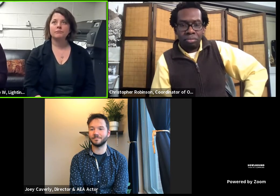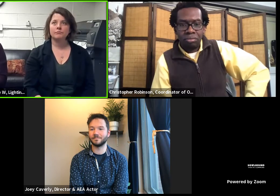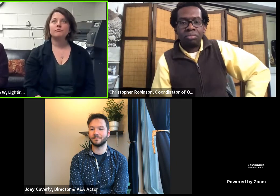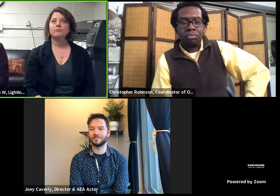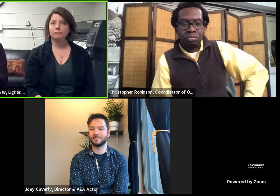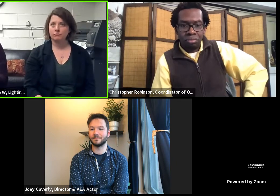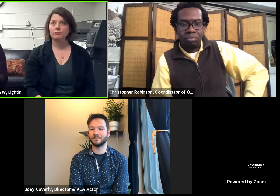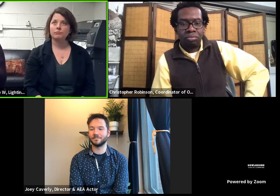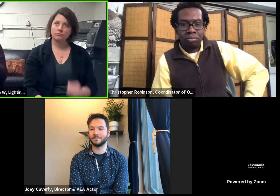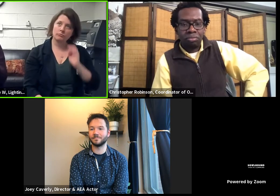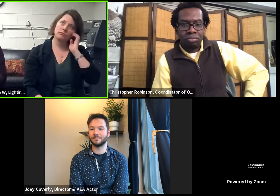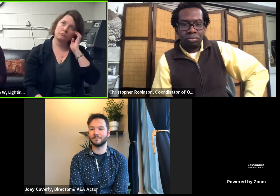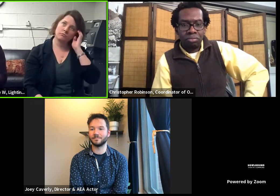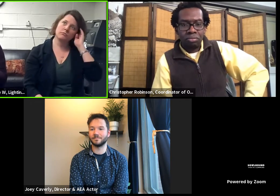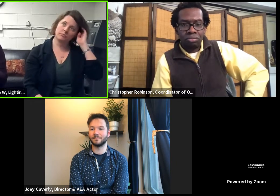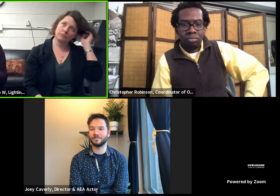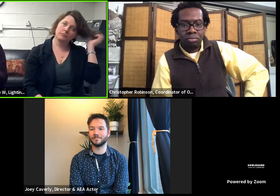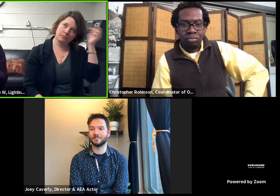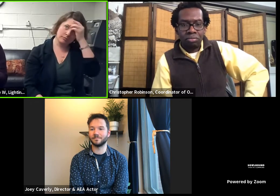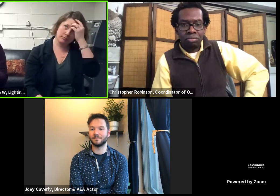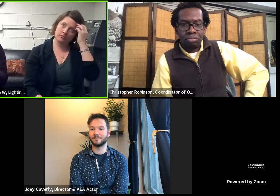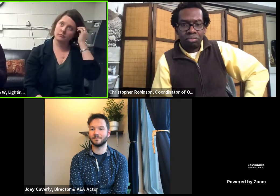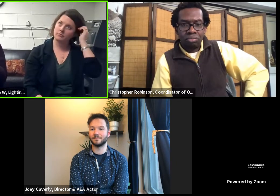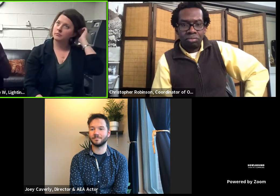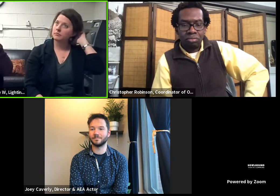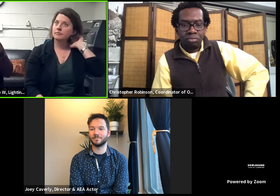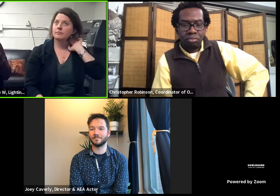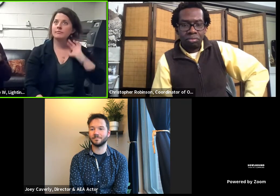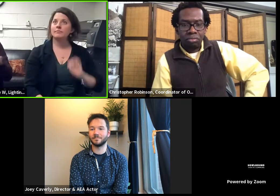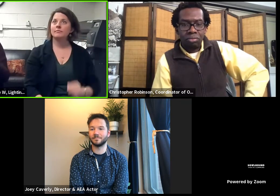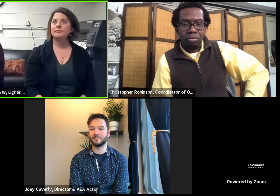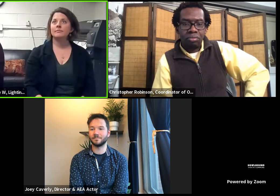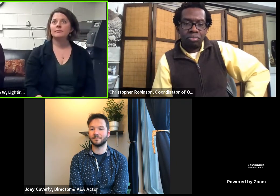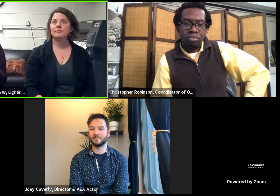and I can use them for visual cues.